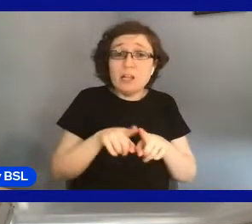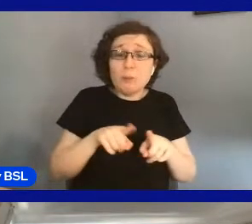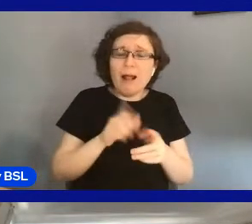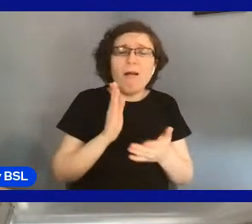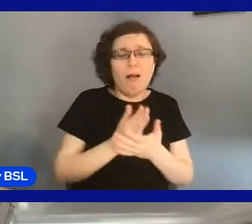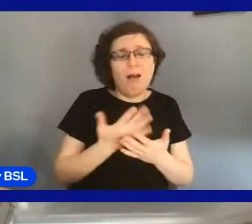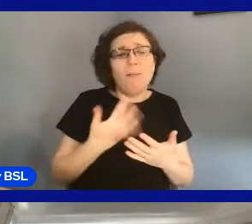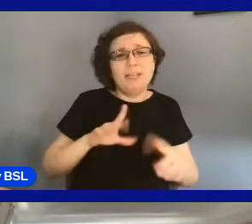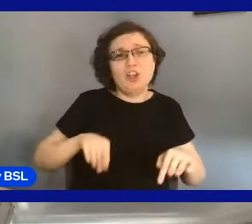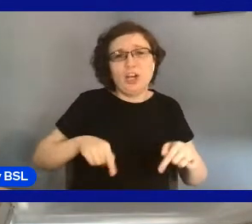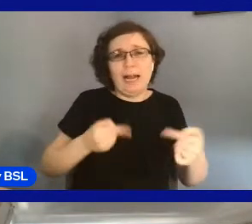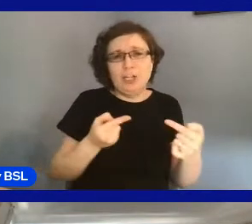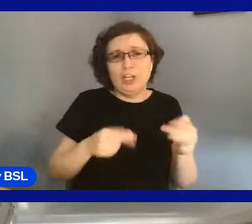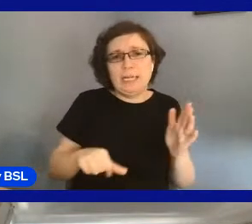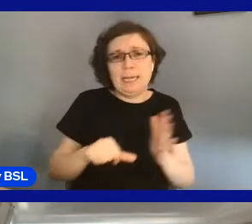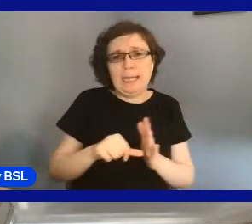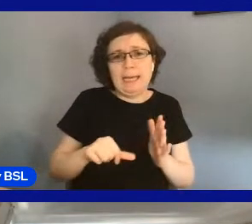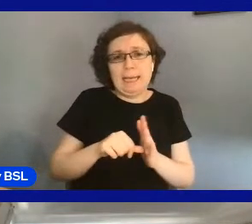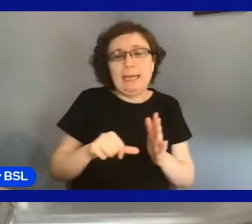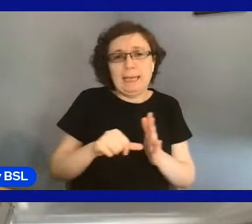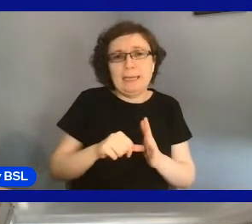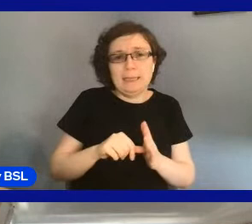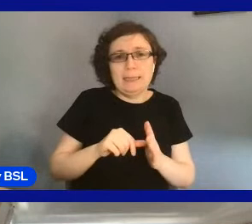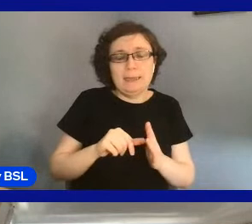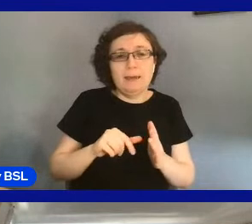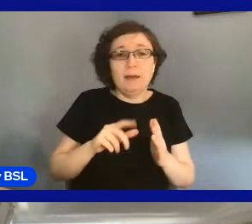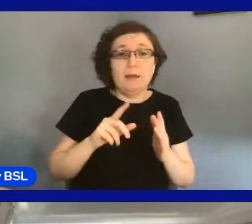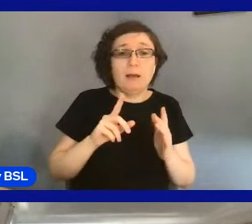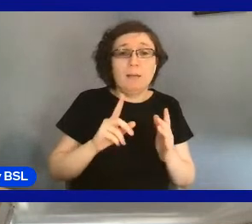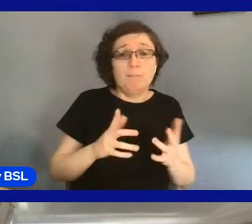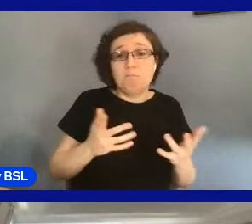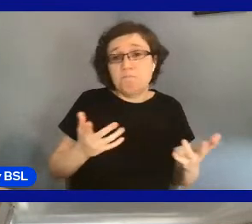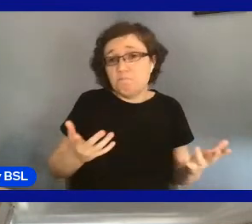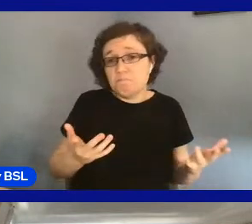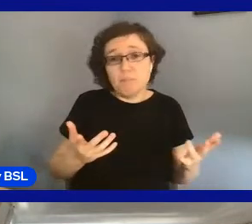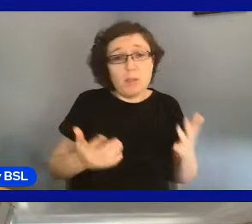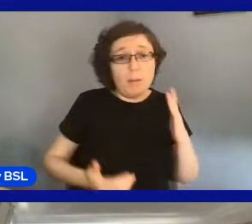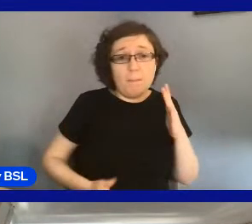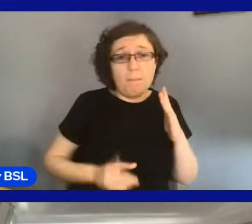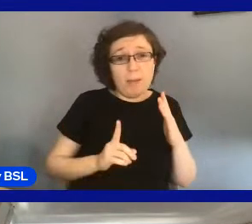but I think one of the main things that we kind of felt came out of it